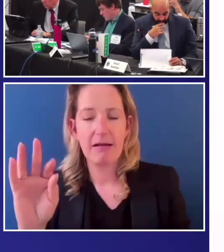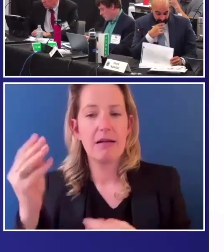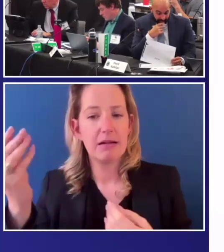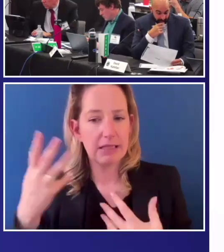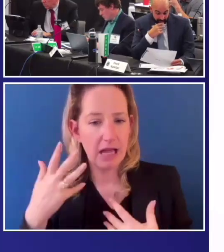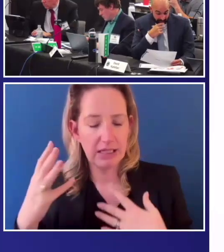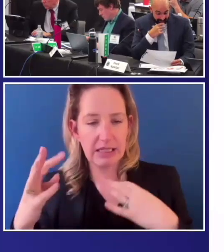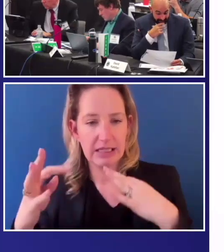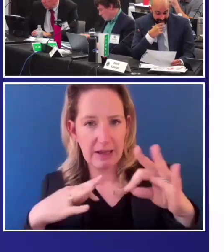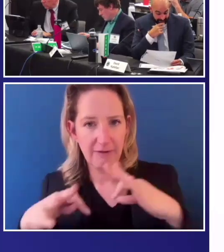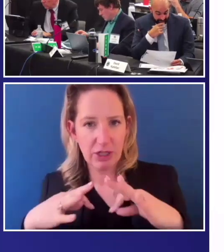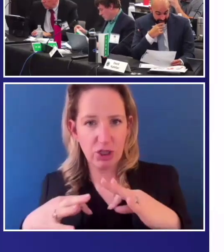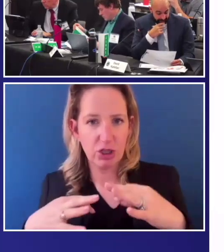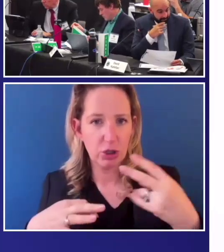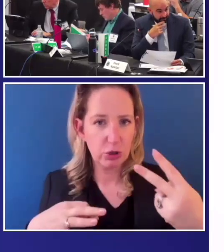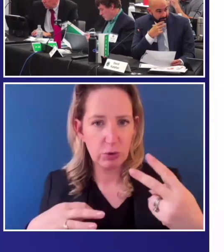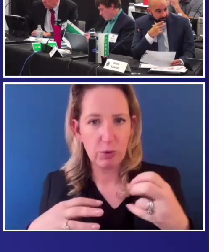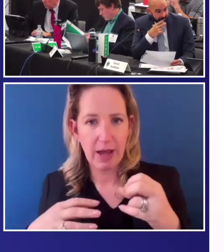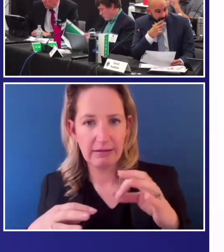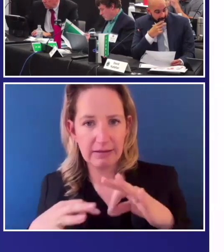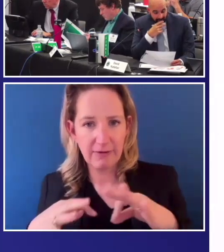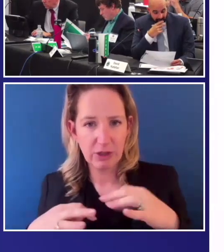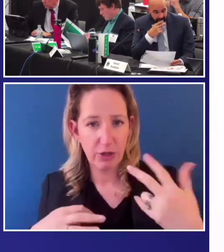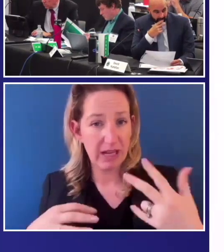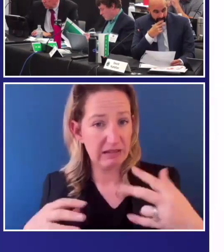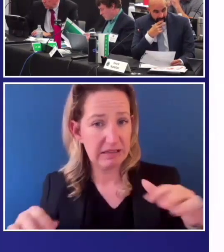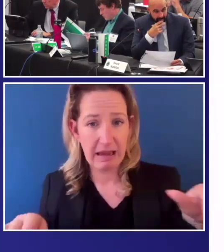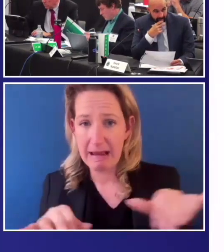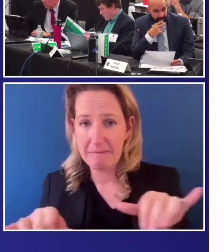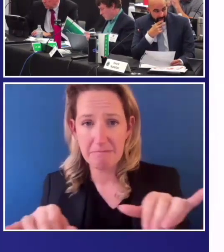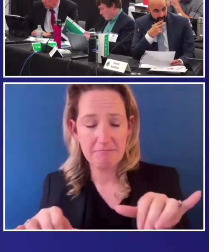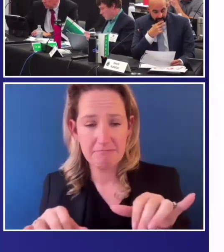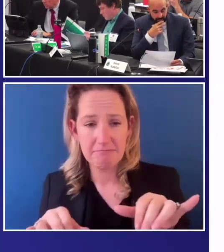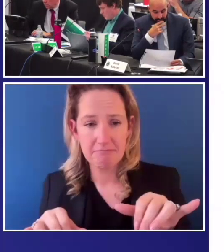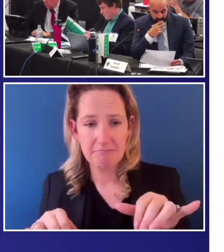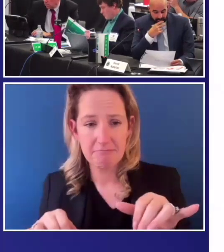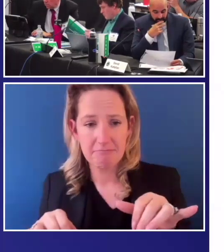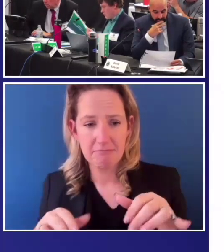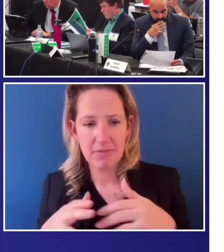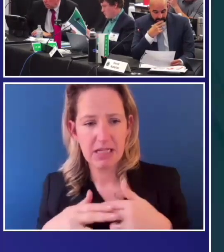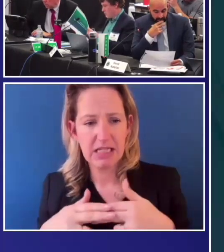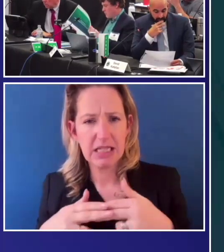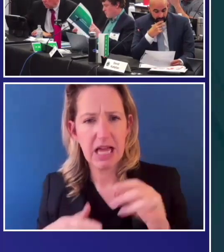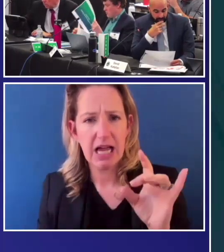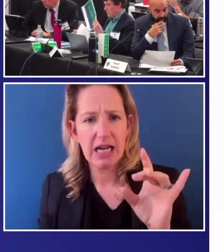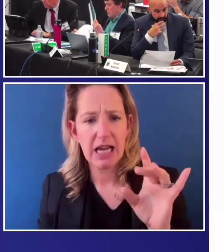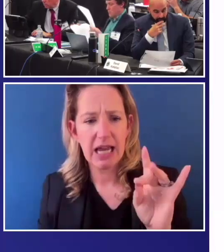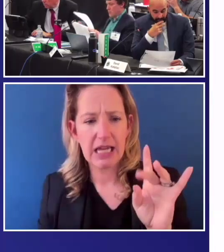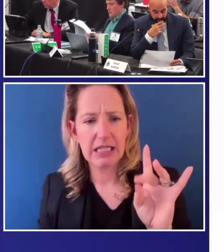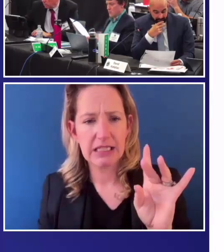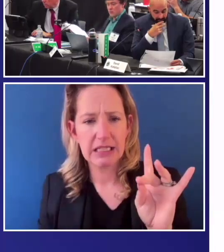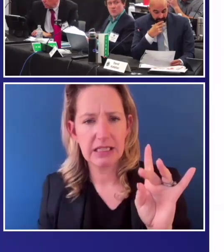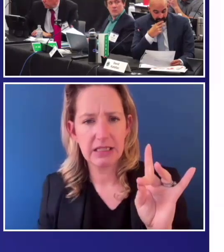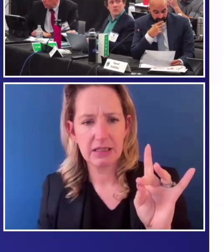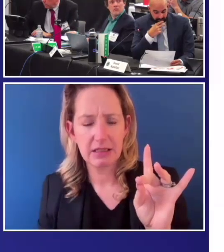and three are functionally the same. If you just go to slide eight, the employed and employed with positive income.